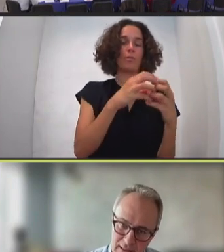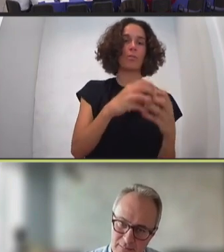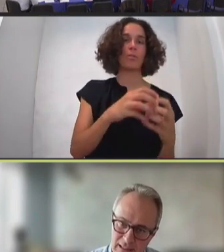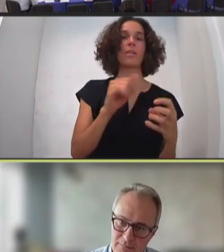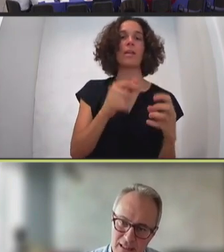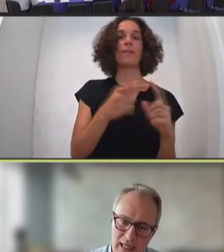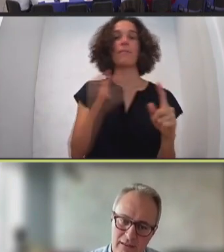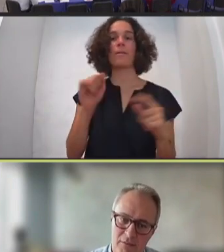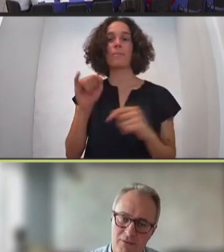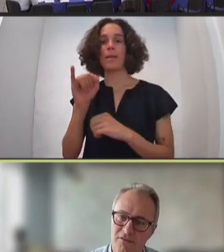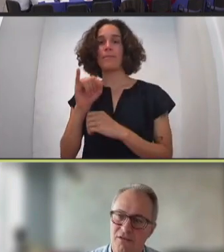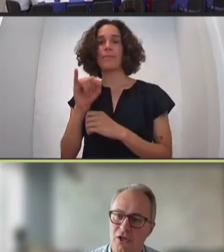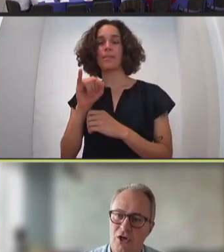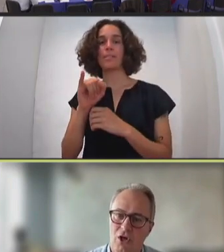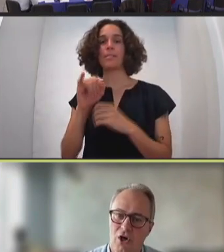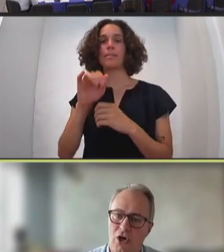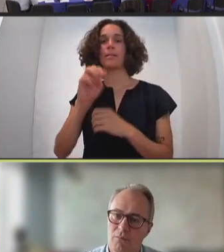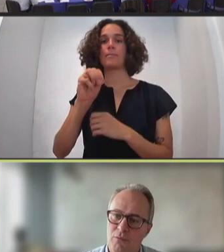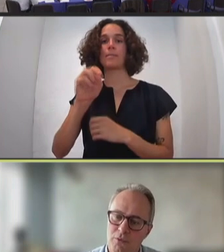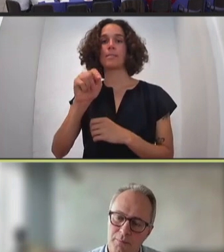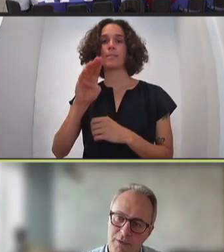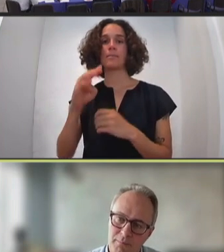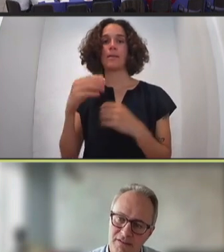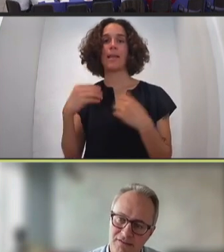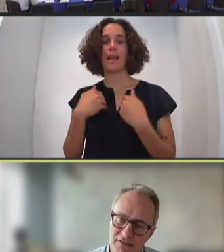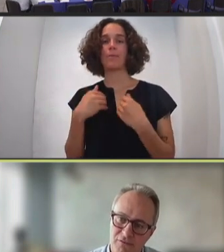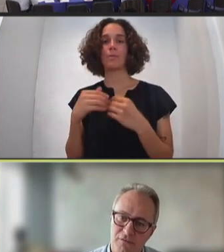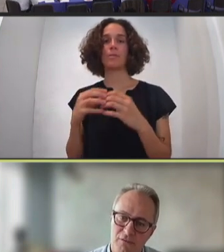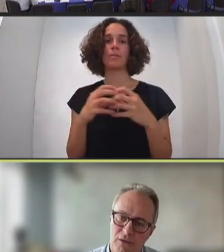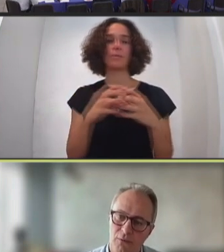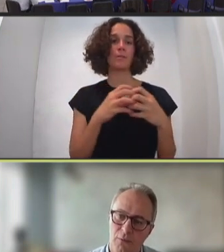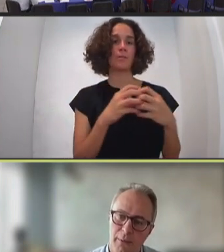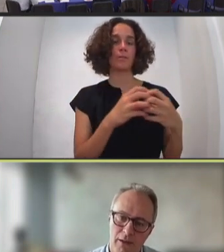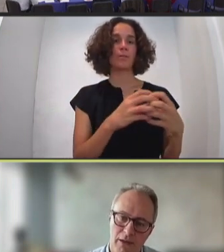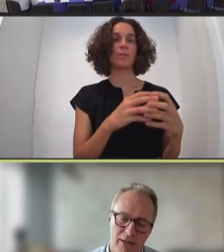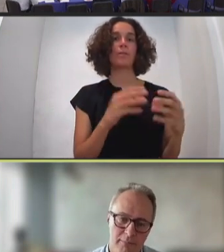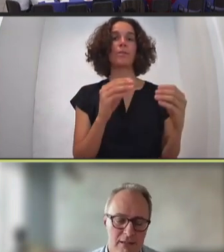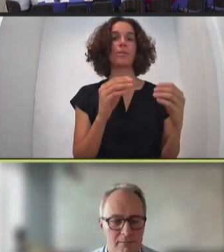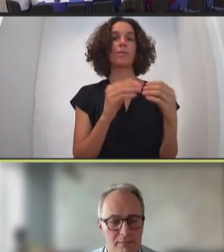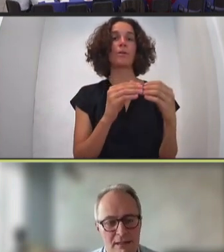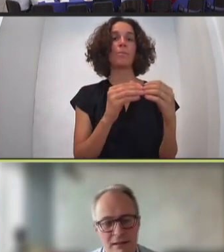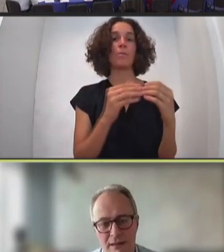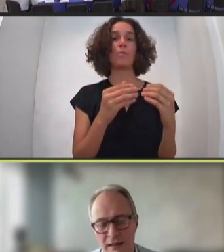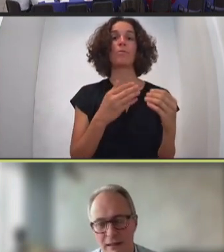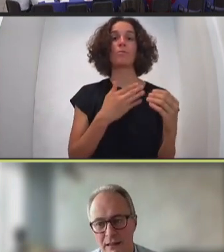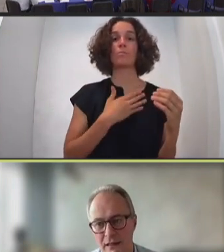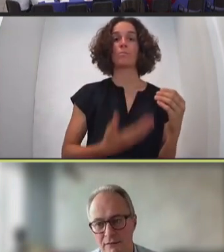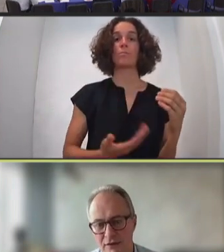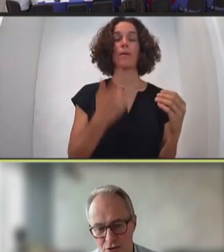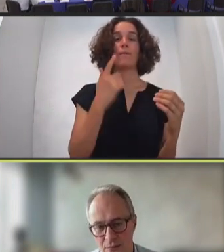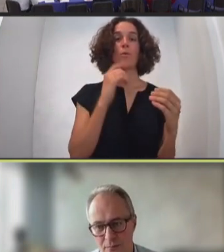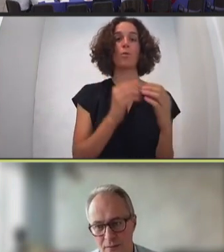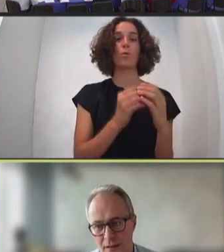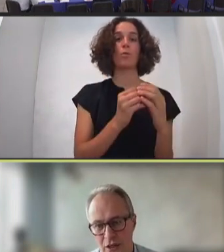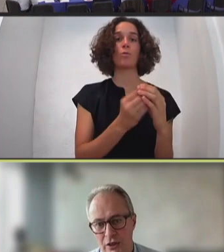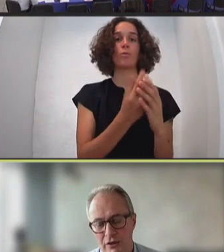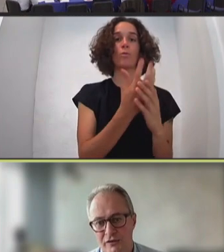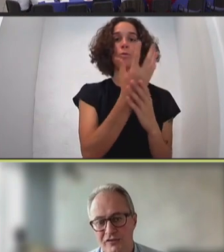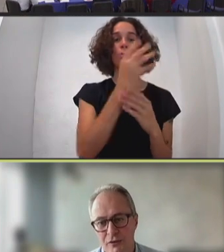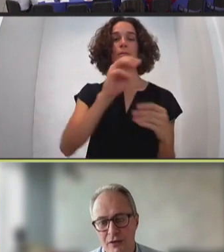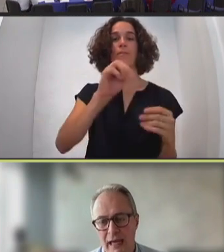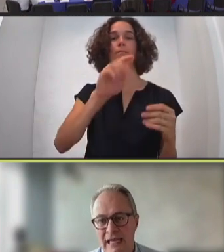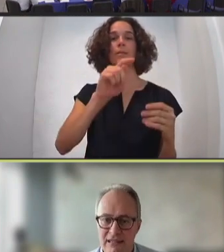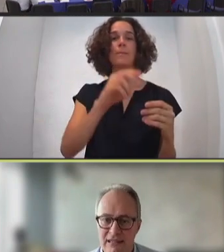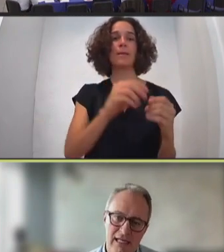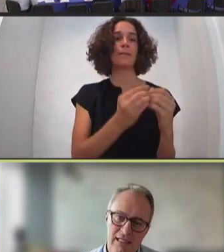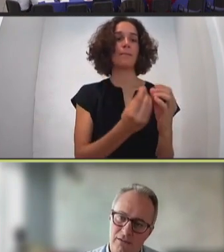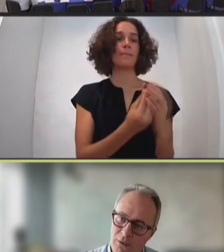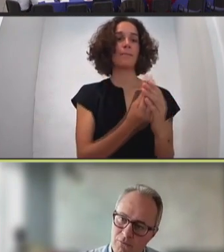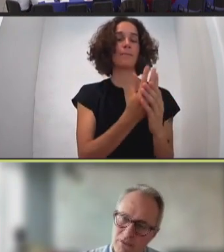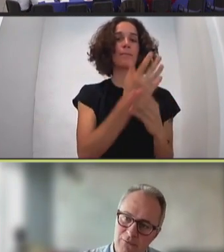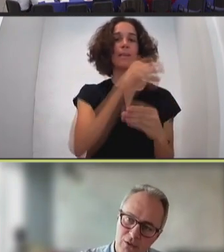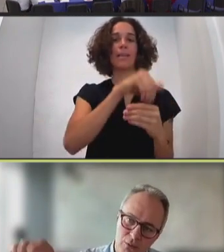Mtb animals are more permissive to the growth of Mtb in vitro. So, indeed, when we recruit